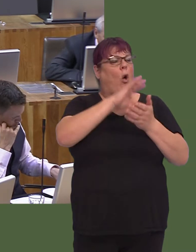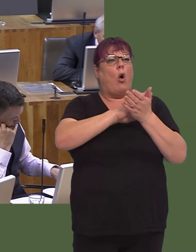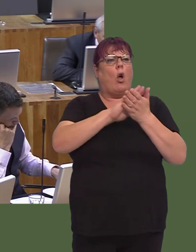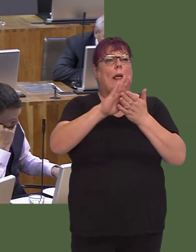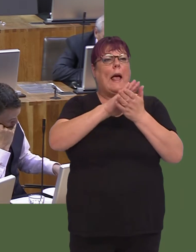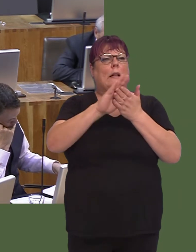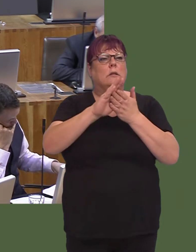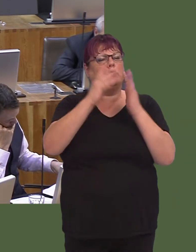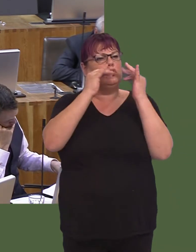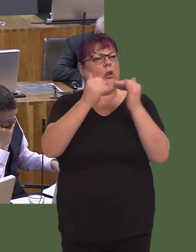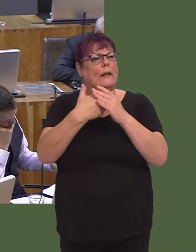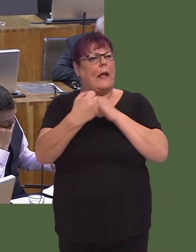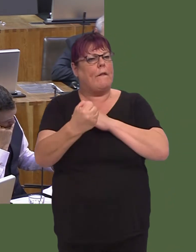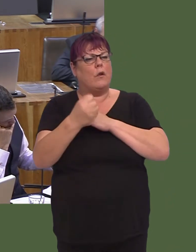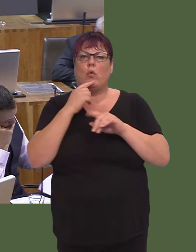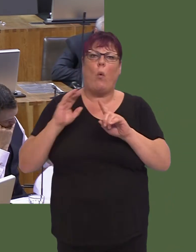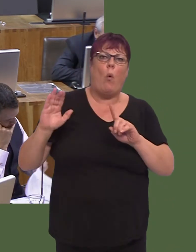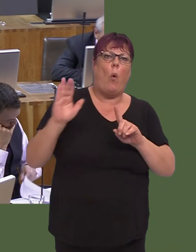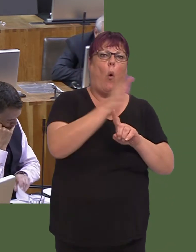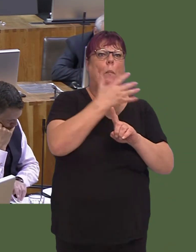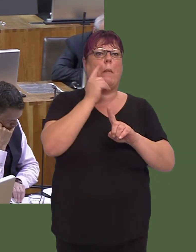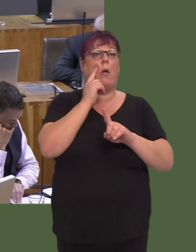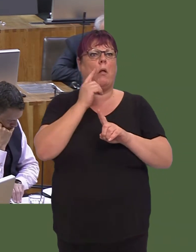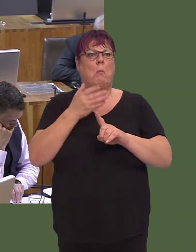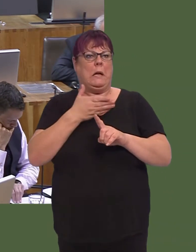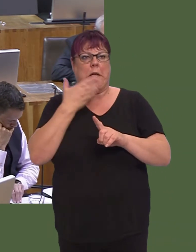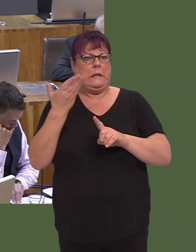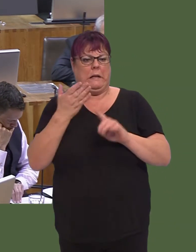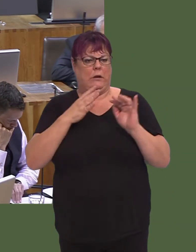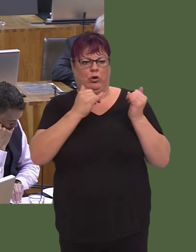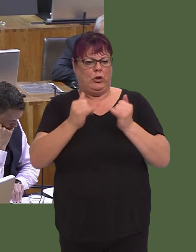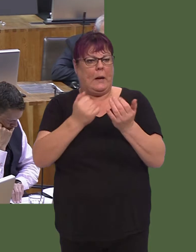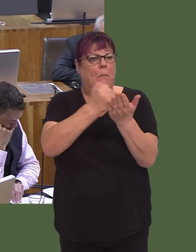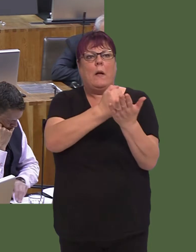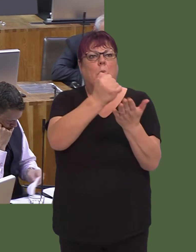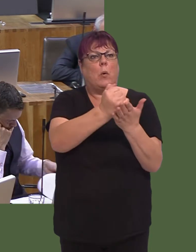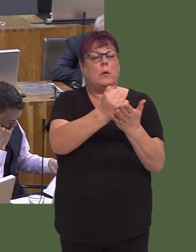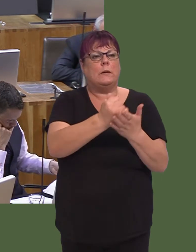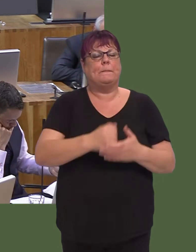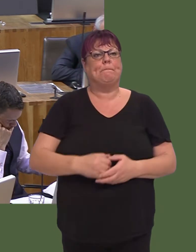If I remember rightly, not everybody was checked, but there weren't any kind of passport checks at all.